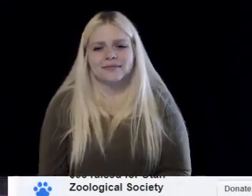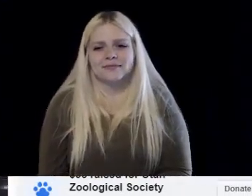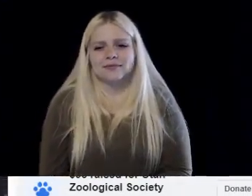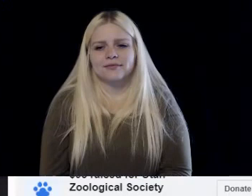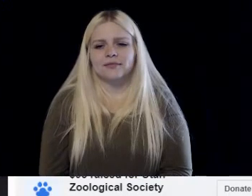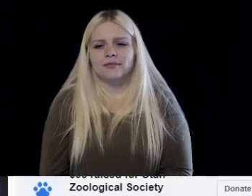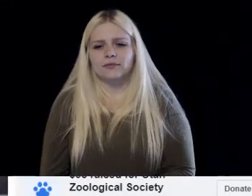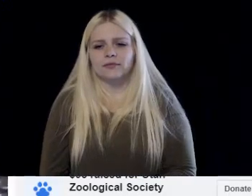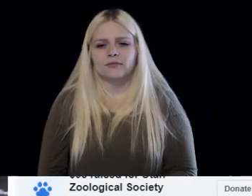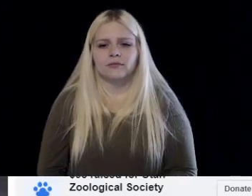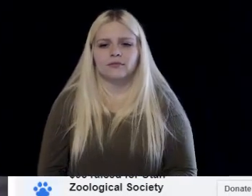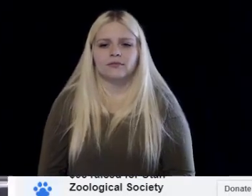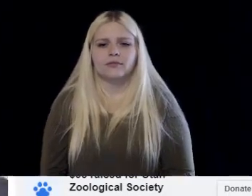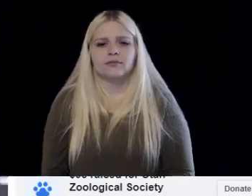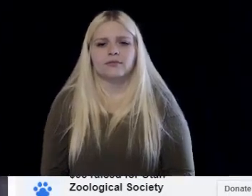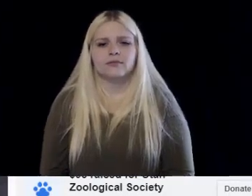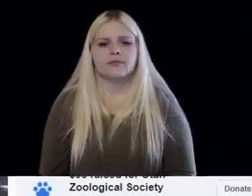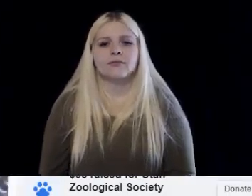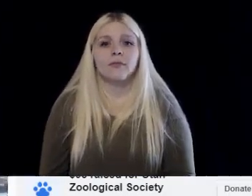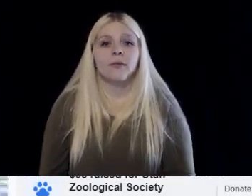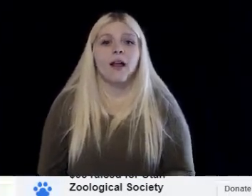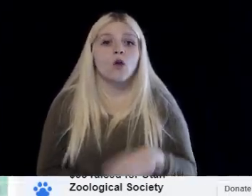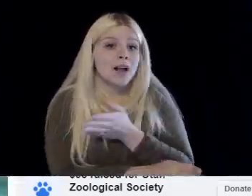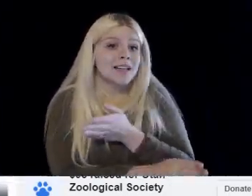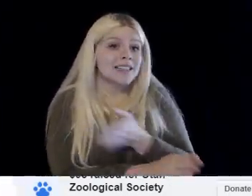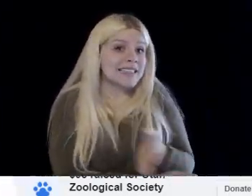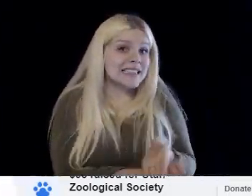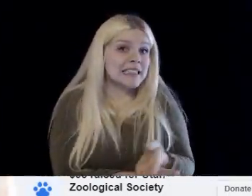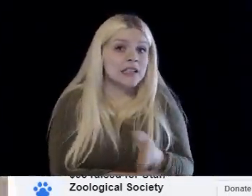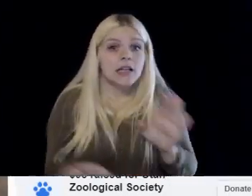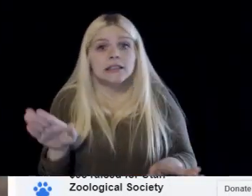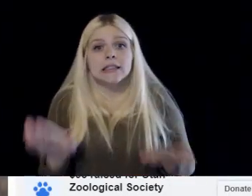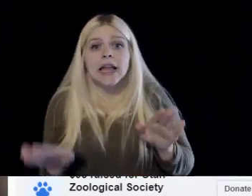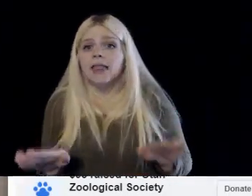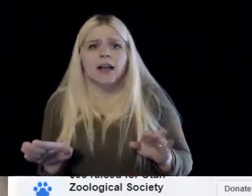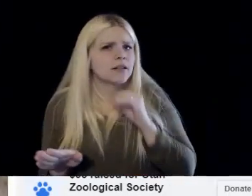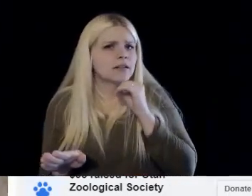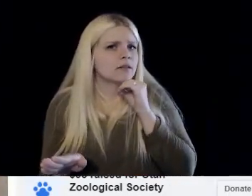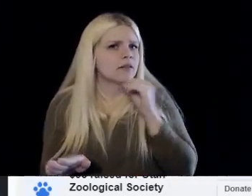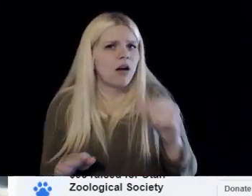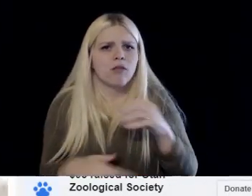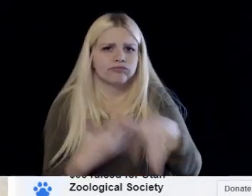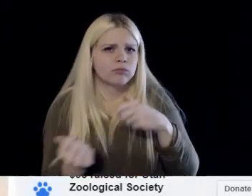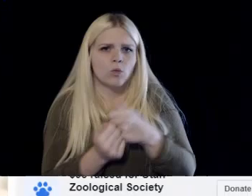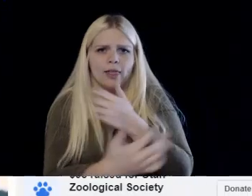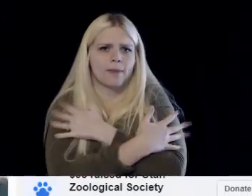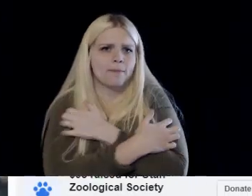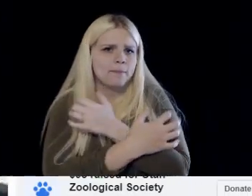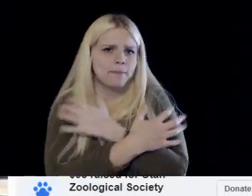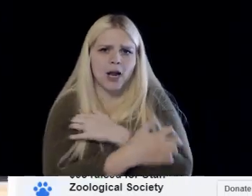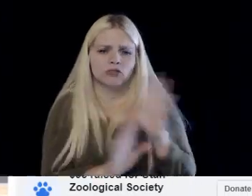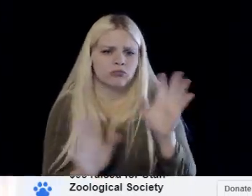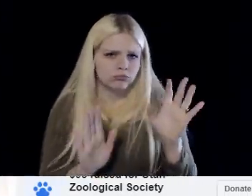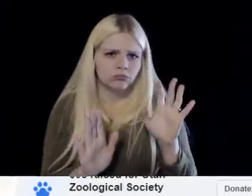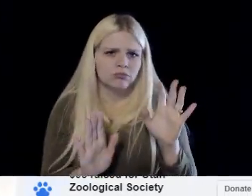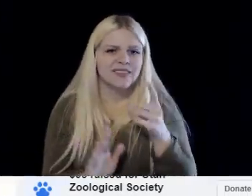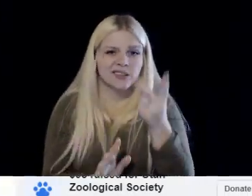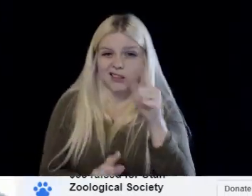seals and sea lions in with the polar bears. Polar bears are next door. Polar bears on the other side of that glass, and Nora, specifically, loves to come over